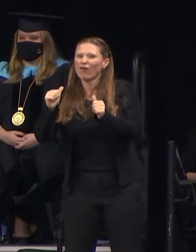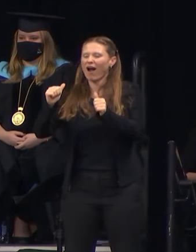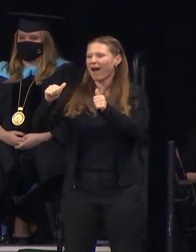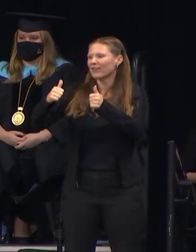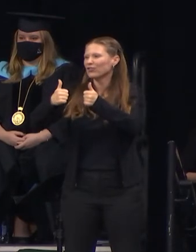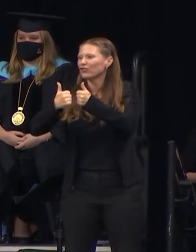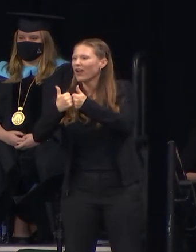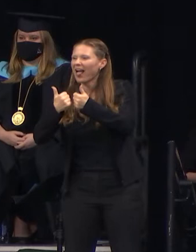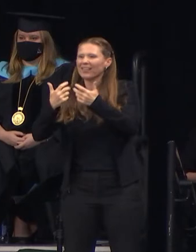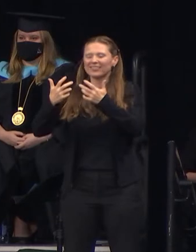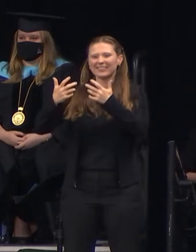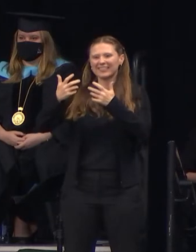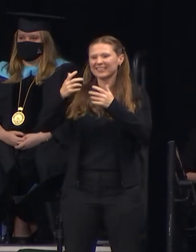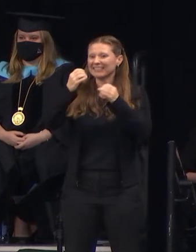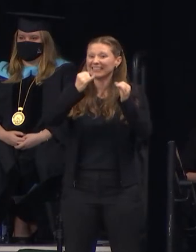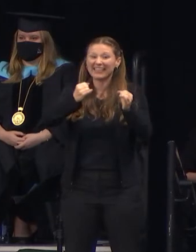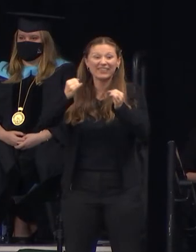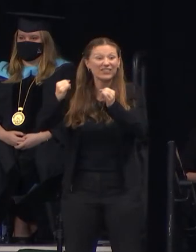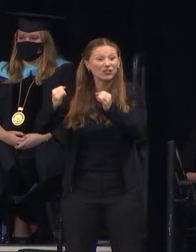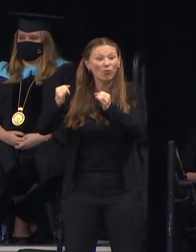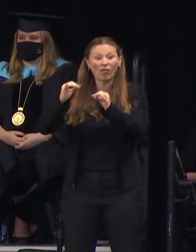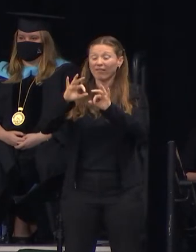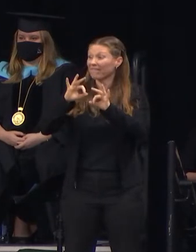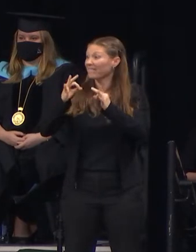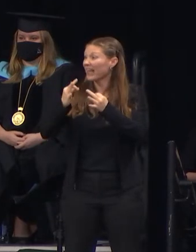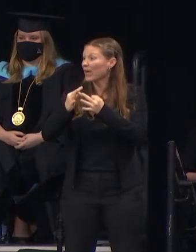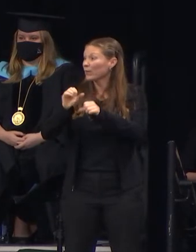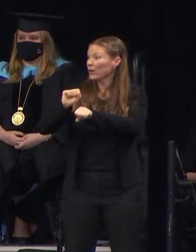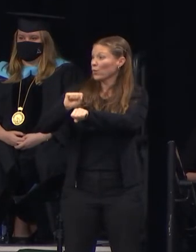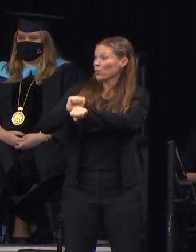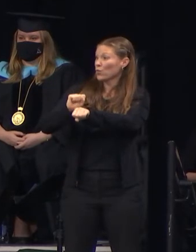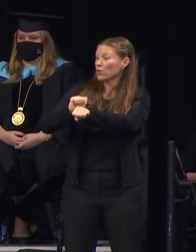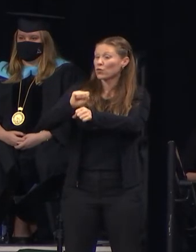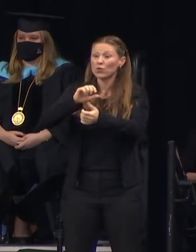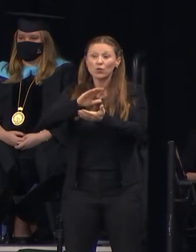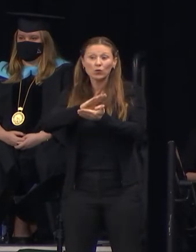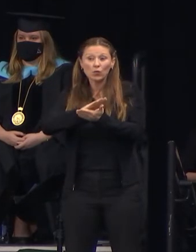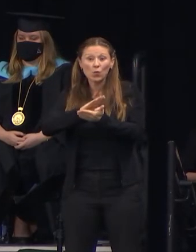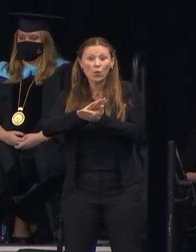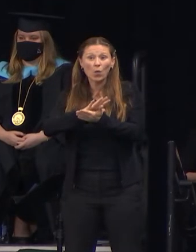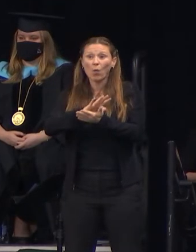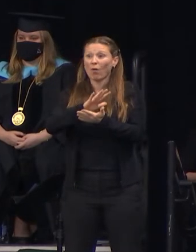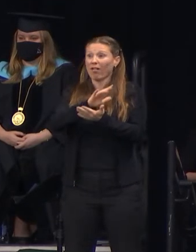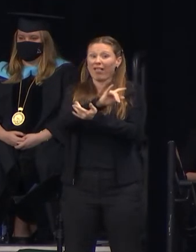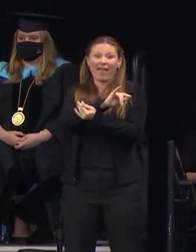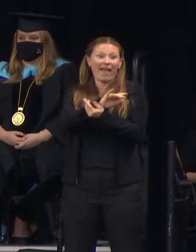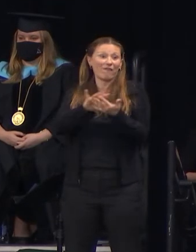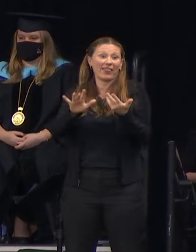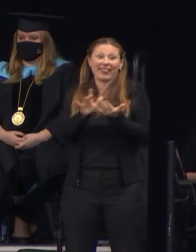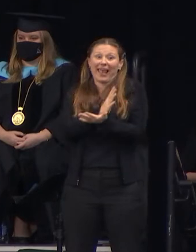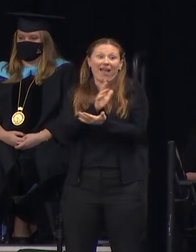individual, family, work, school, and all the commitments in between that.